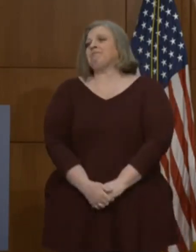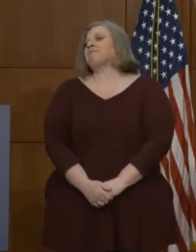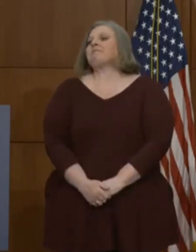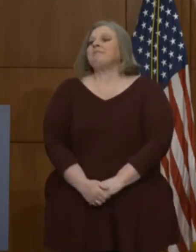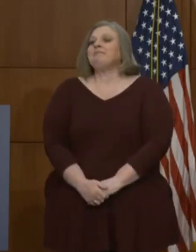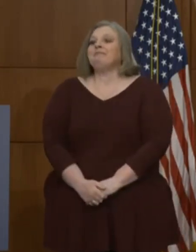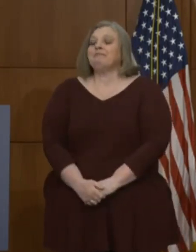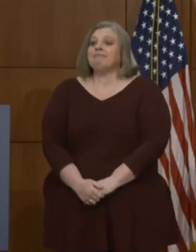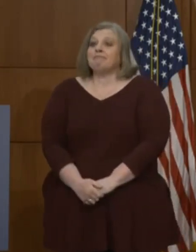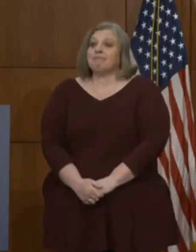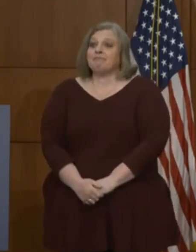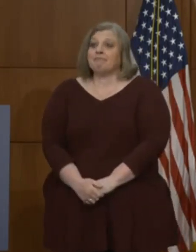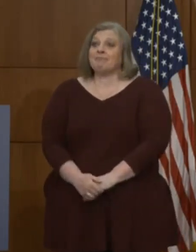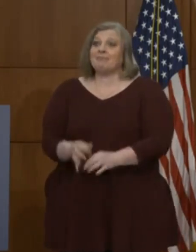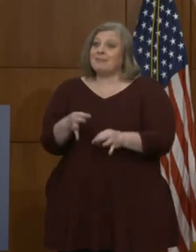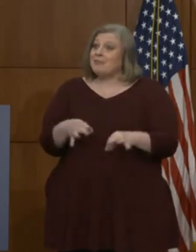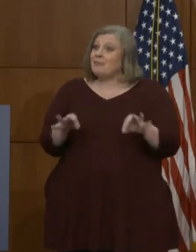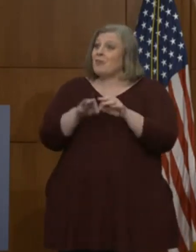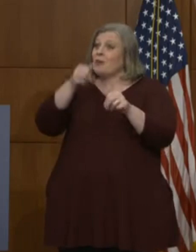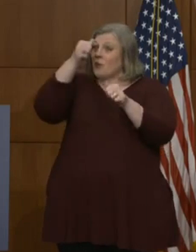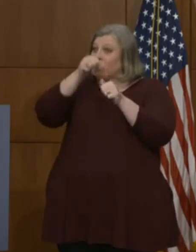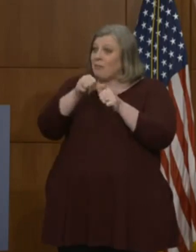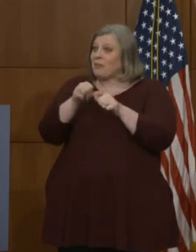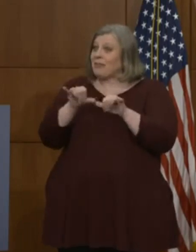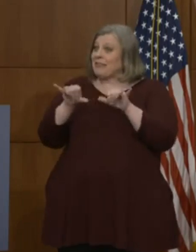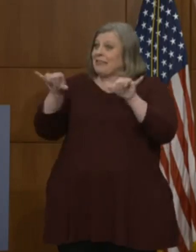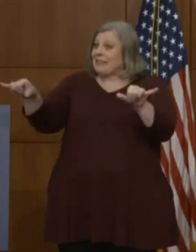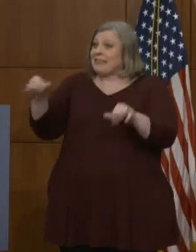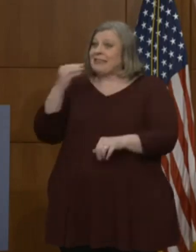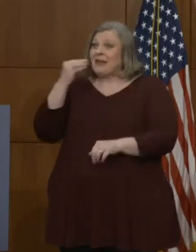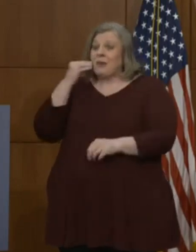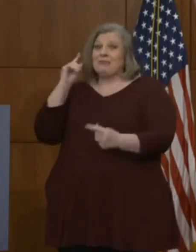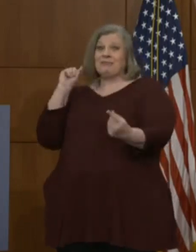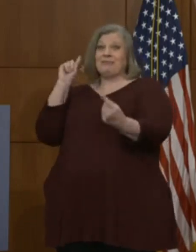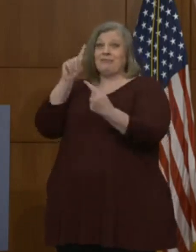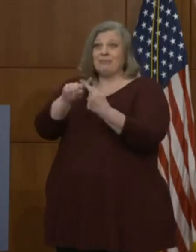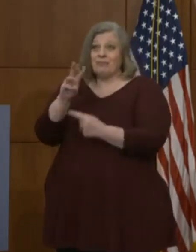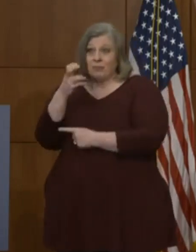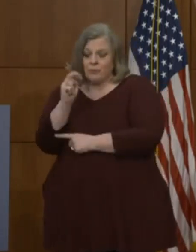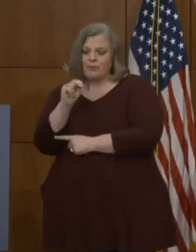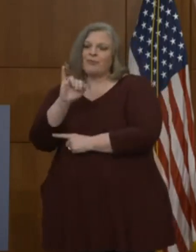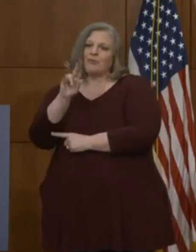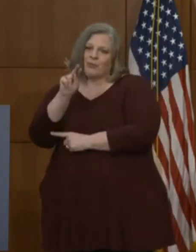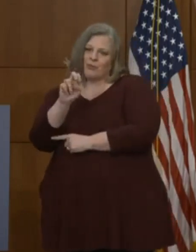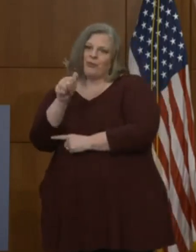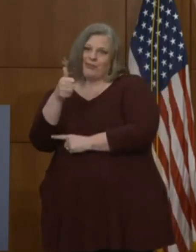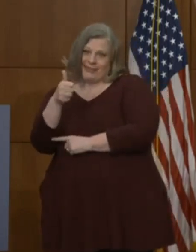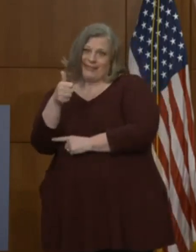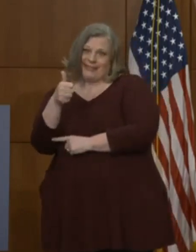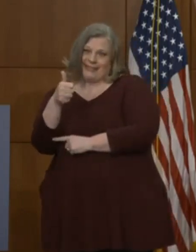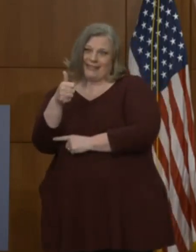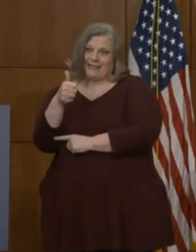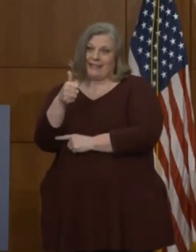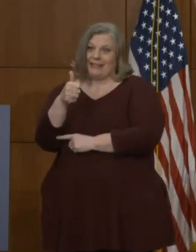AFTER THAT. IT’S IMPORTANT TO REMEMBER THAT THE STAY AT HOME REMEMBER THAT THE STAY AT HOME ORDER REMAINS IN EFFECT UNTIL ORDER REMAINS IN EFFECT UNTIL JUNE THE TENTH. I KNOW THAT